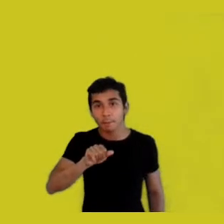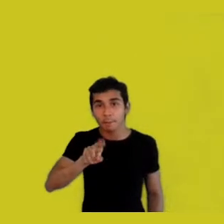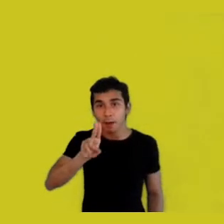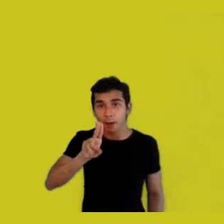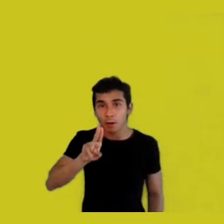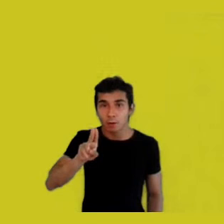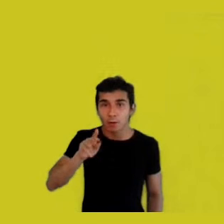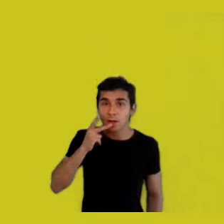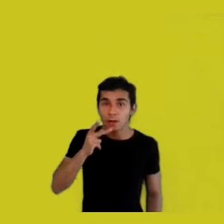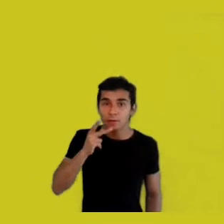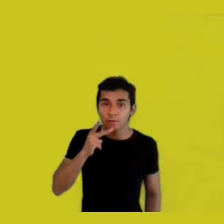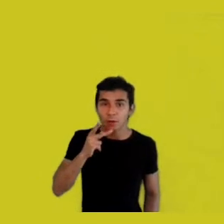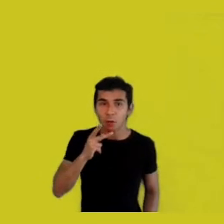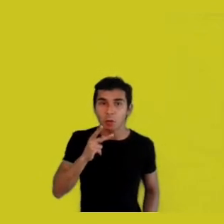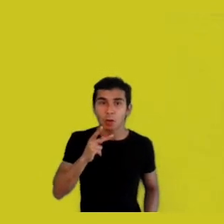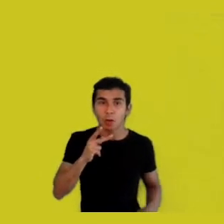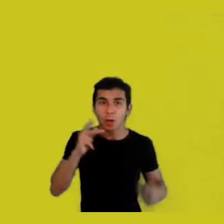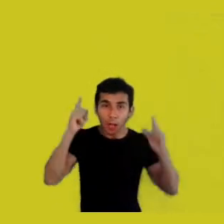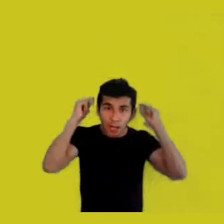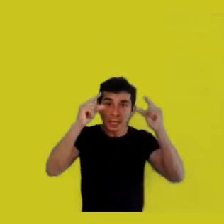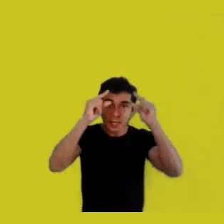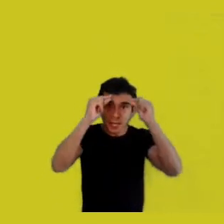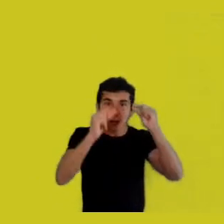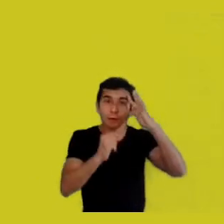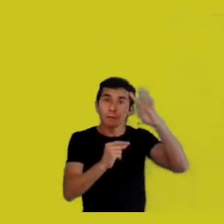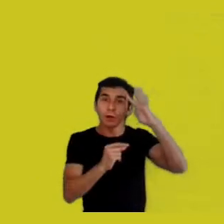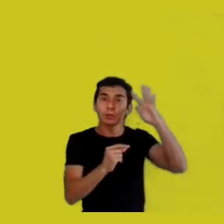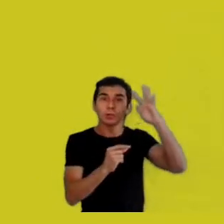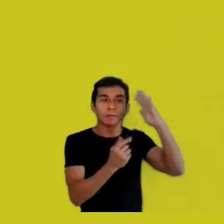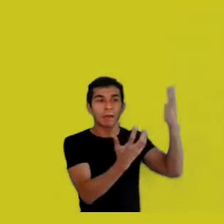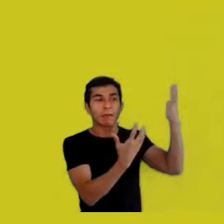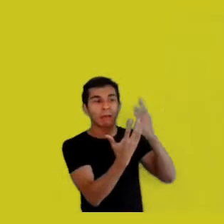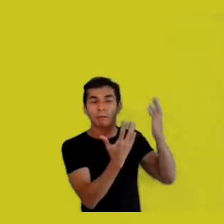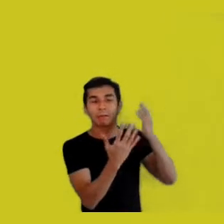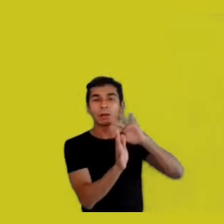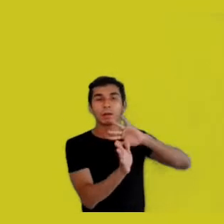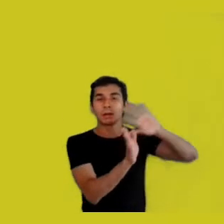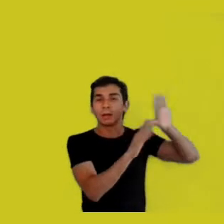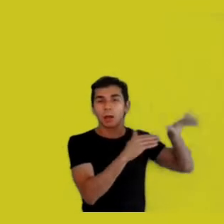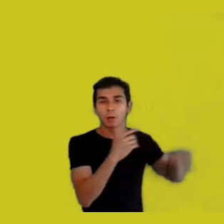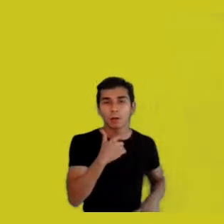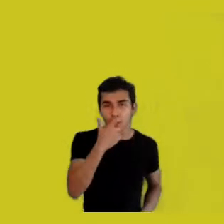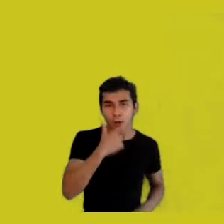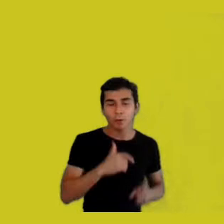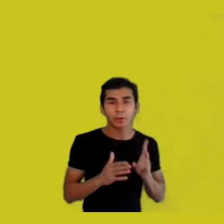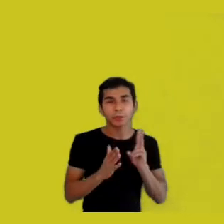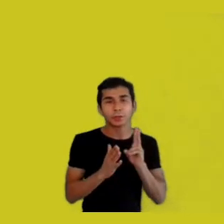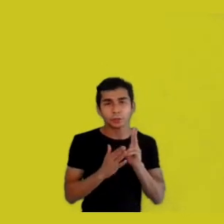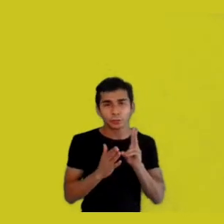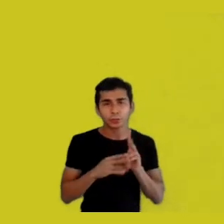I don’t need that, I am Tupinambá”, he’s giving us an objective and concrete answer.